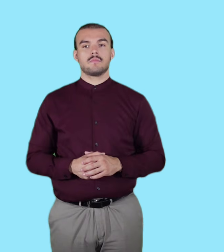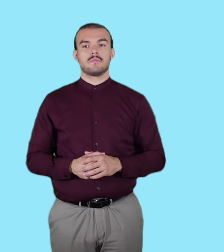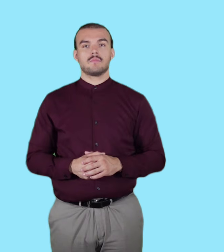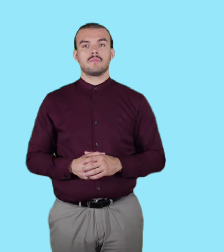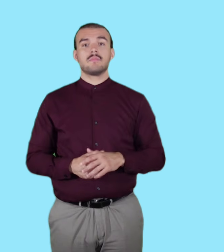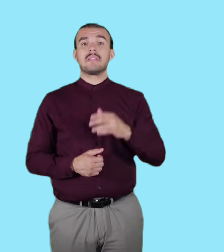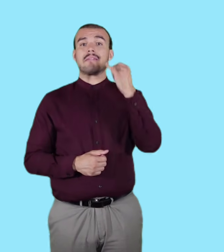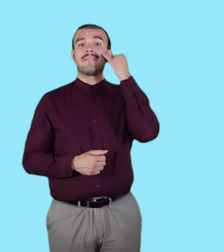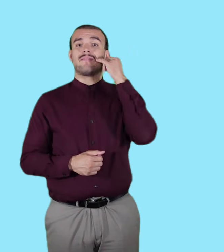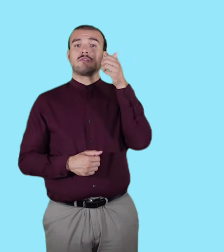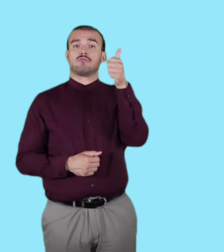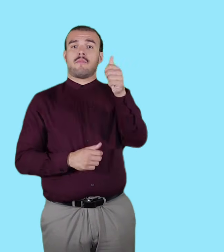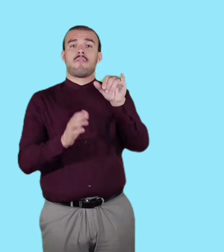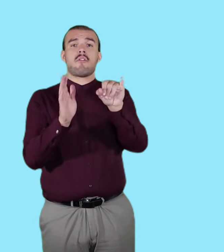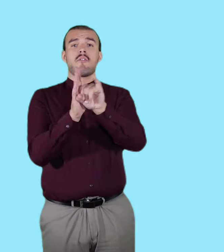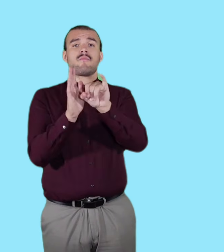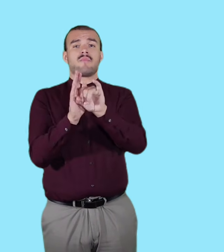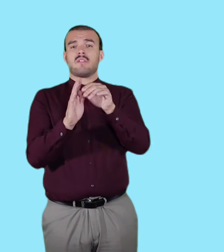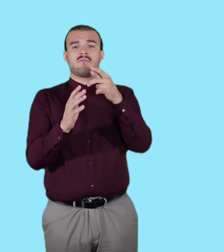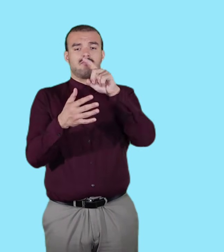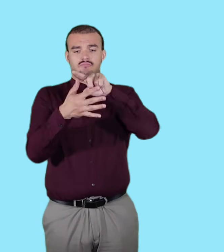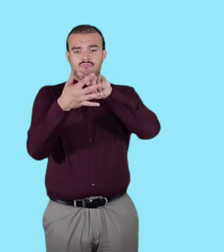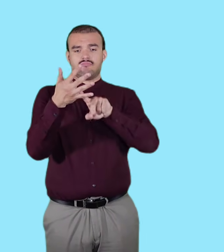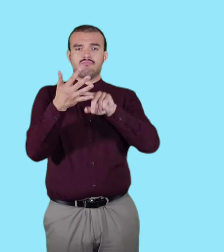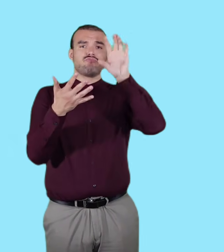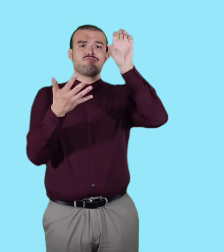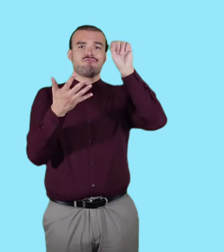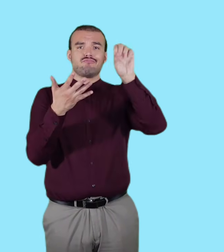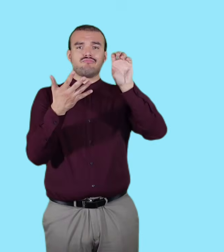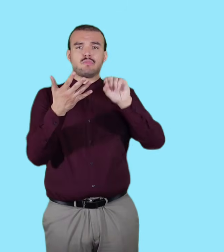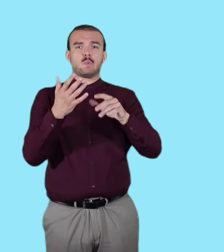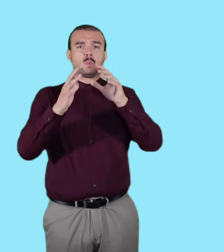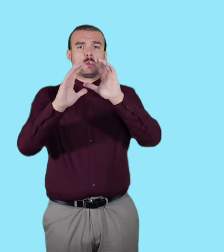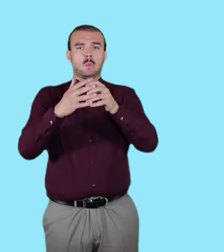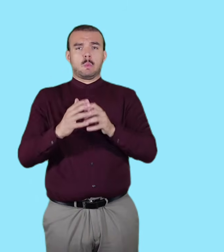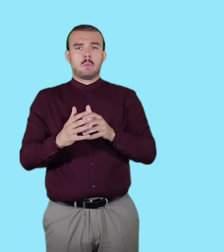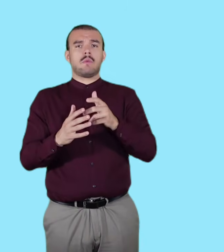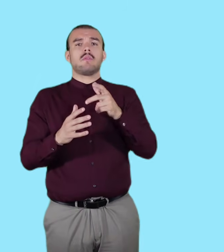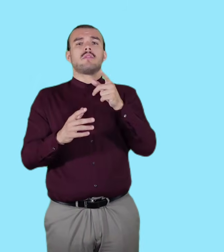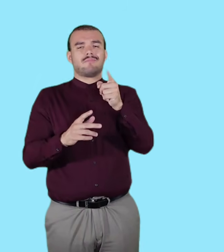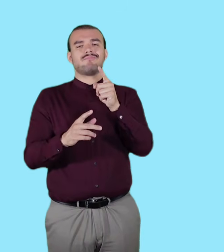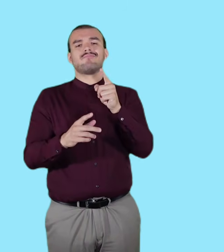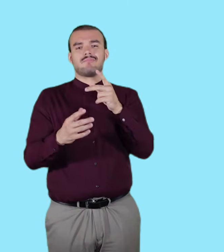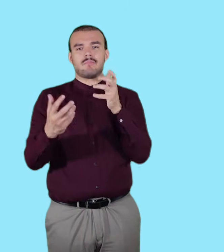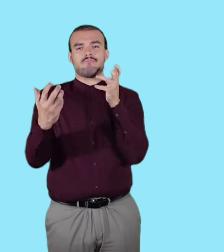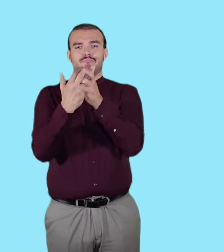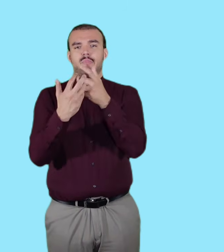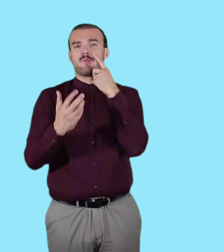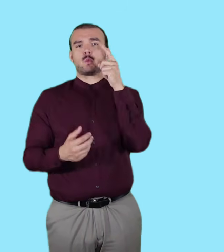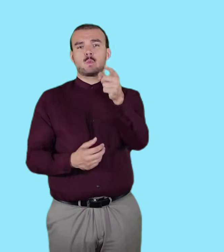If you identify with any of the following, this group applies to you,